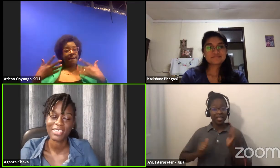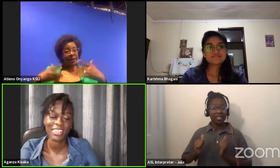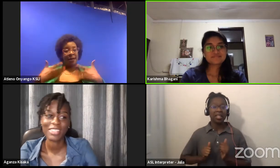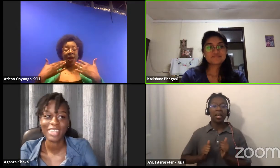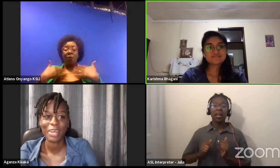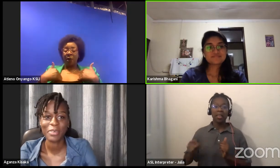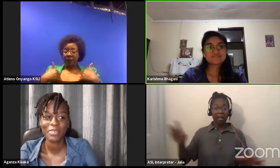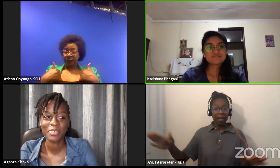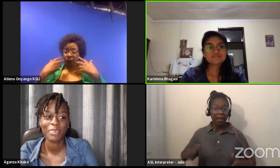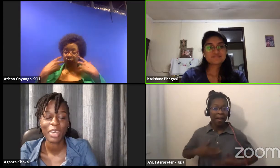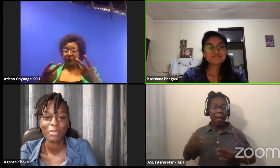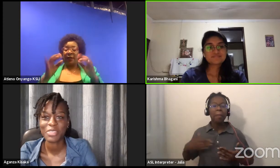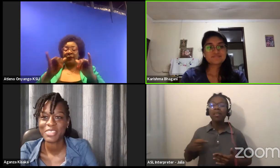So that's now why for you?